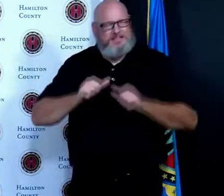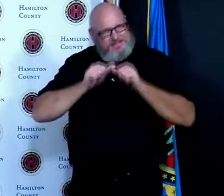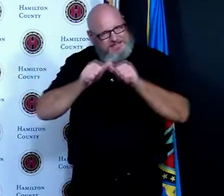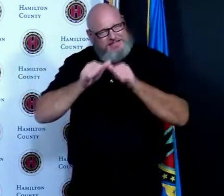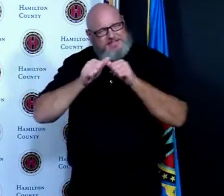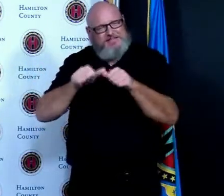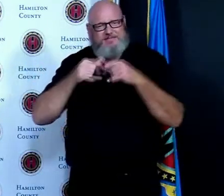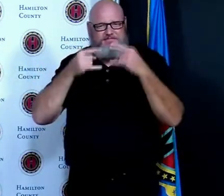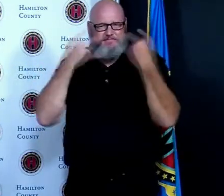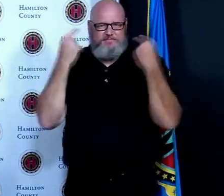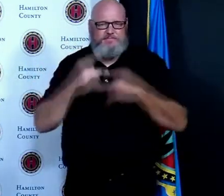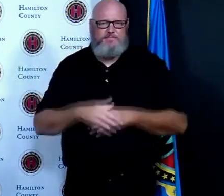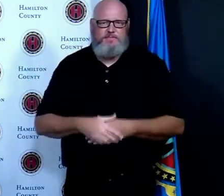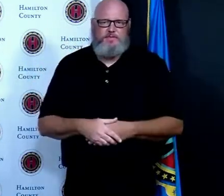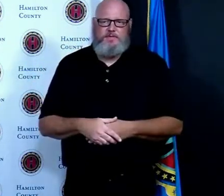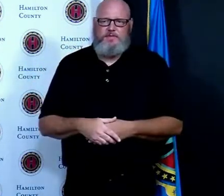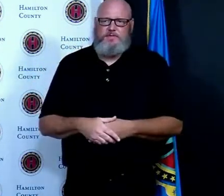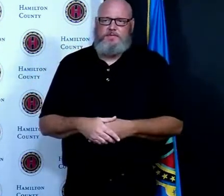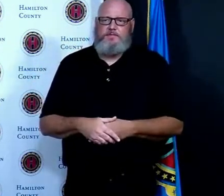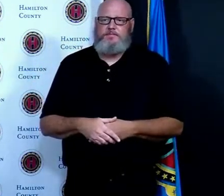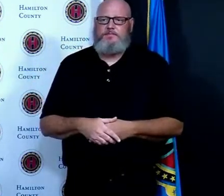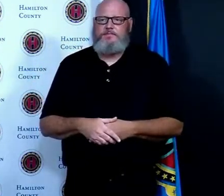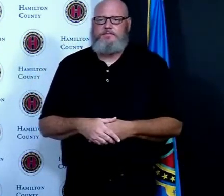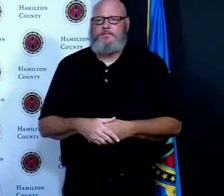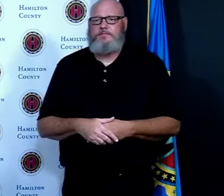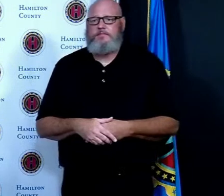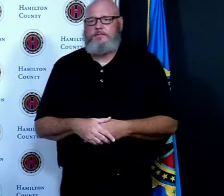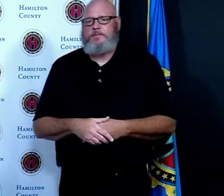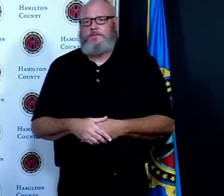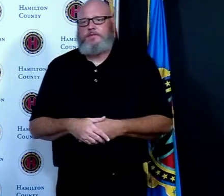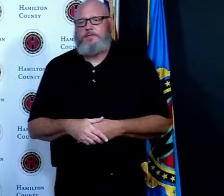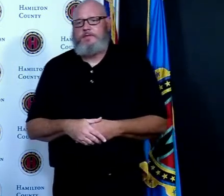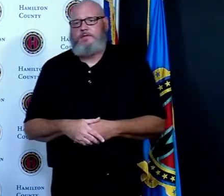all right well we've got a lot little longer than usual but I really think it's been an important